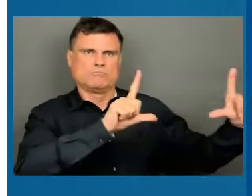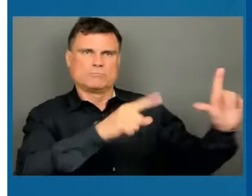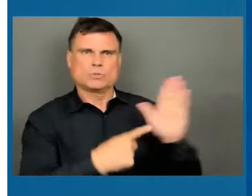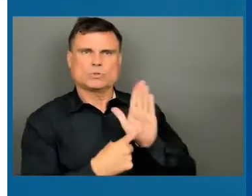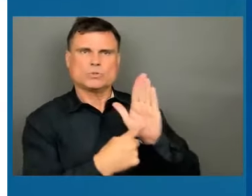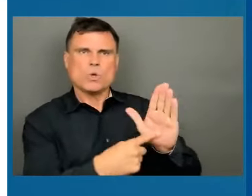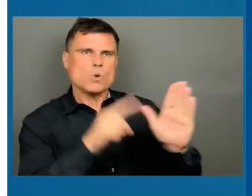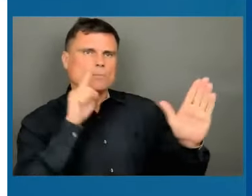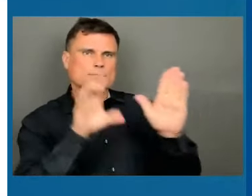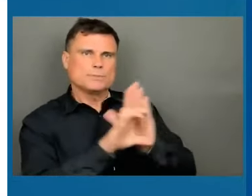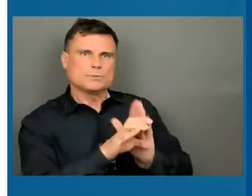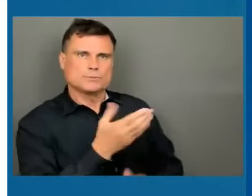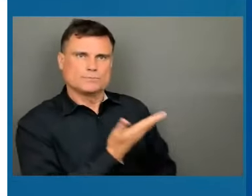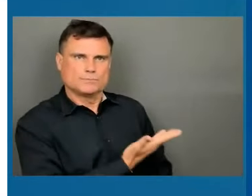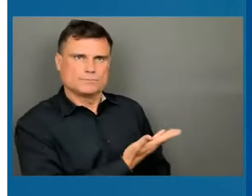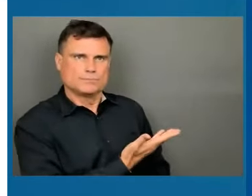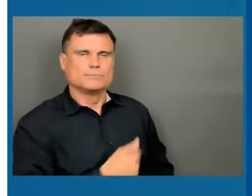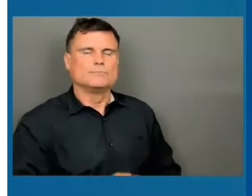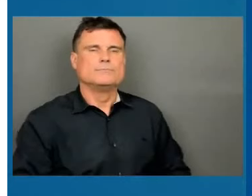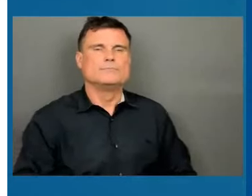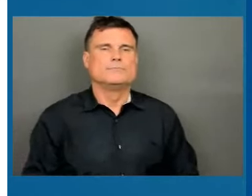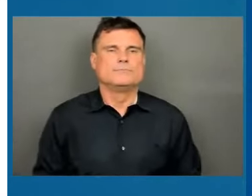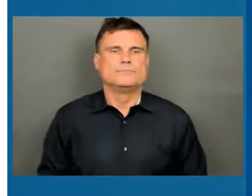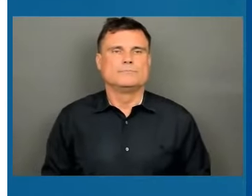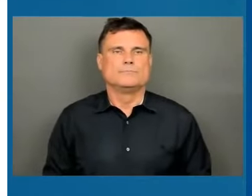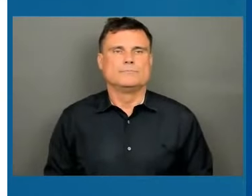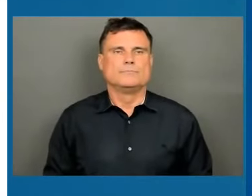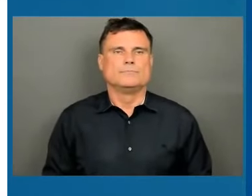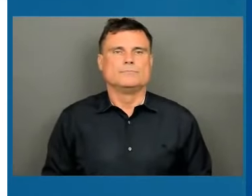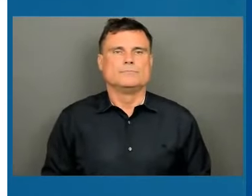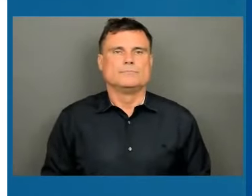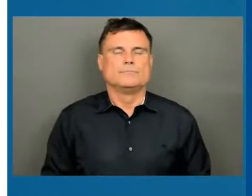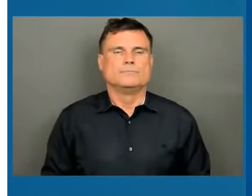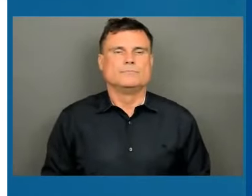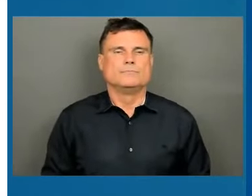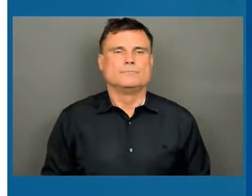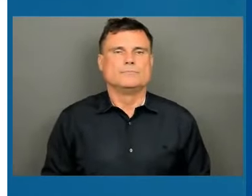Castellan: And start up here. So I wanted to acknowledge that